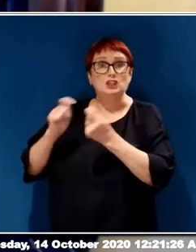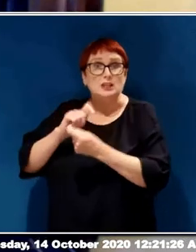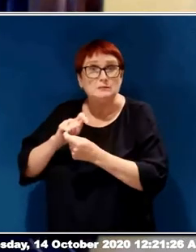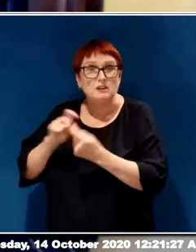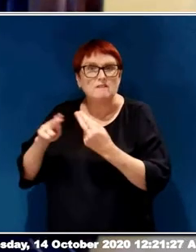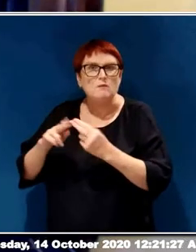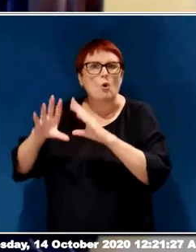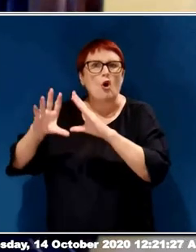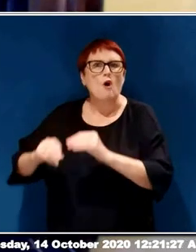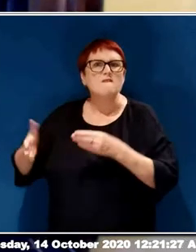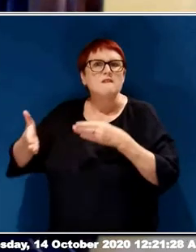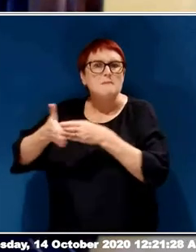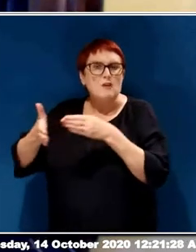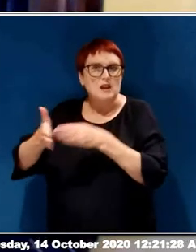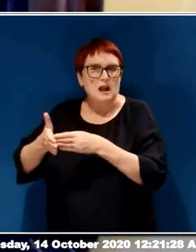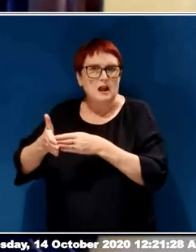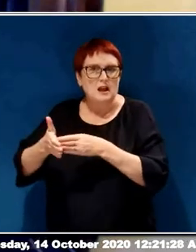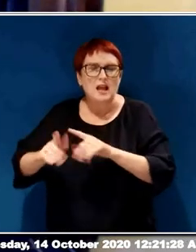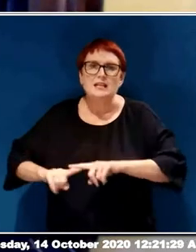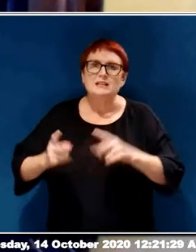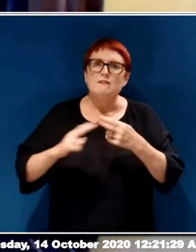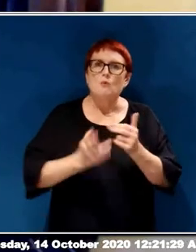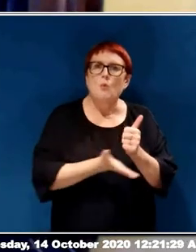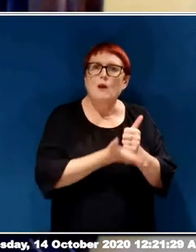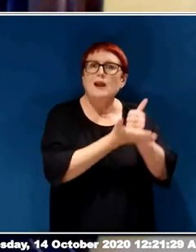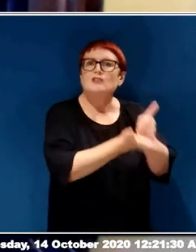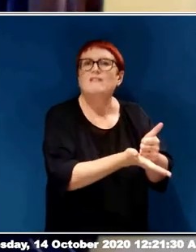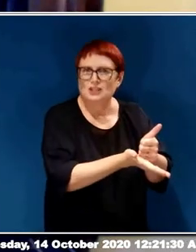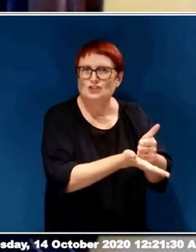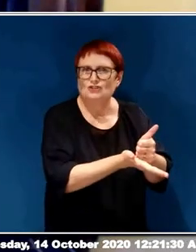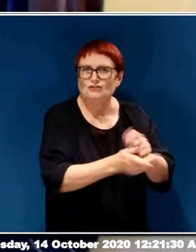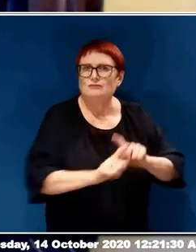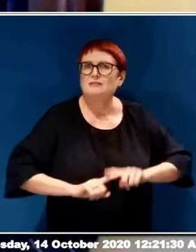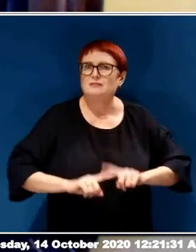So you could potentially provide a student with reading difficulties